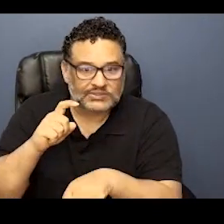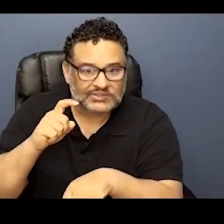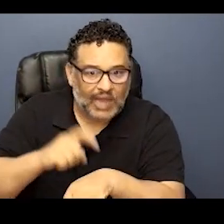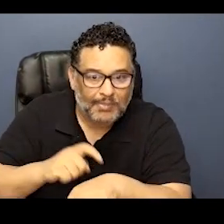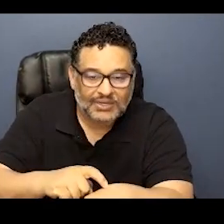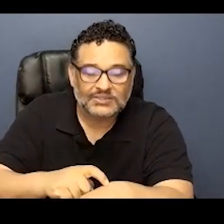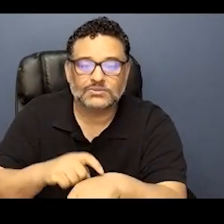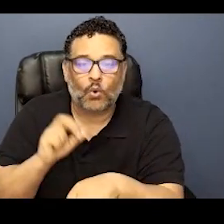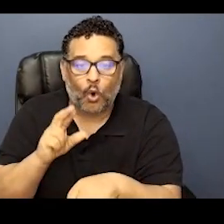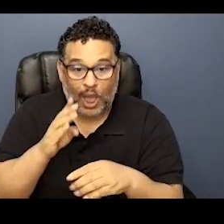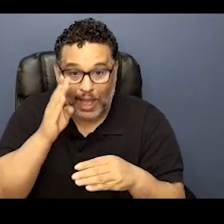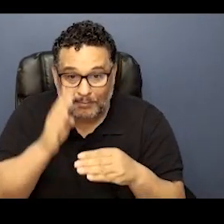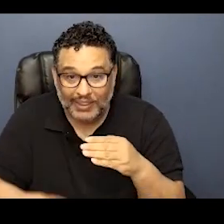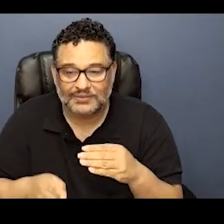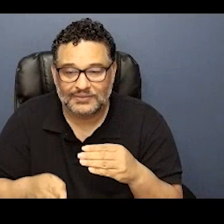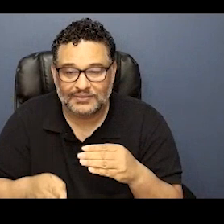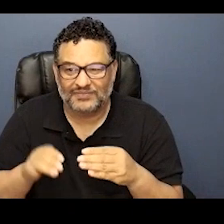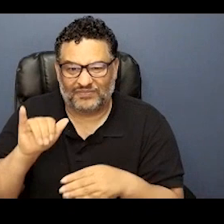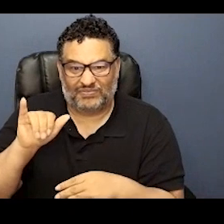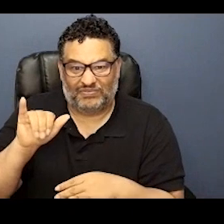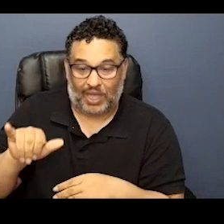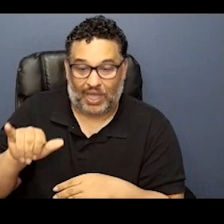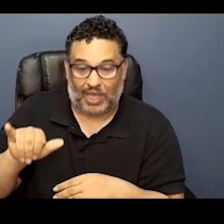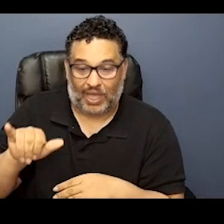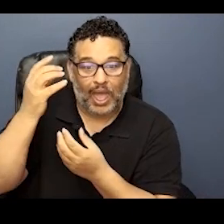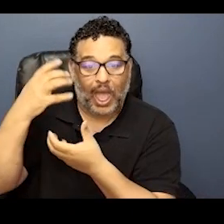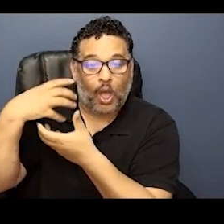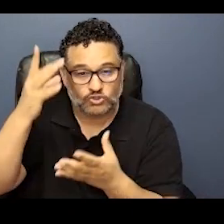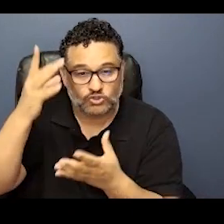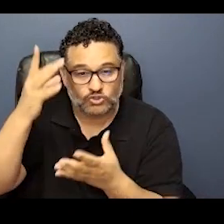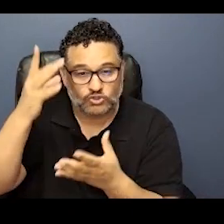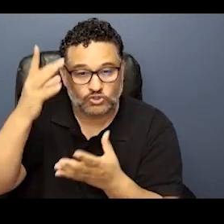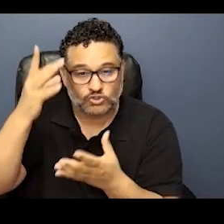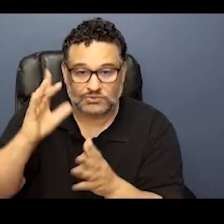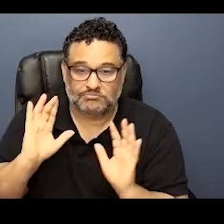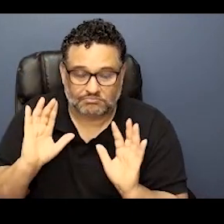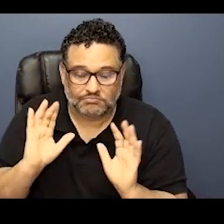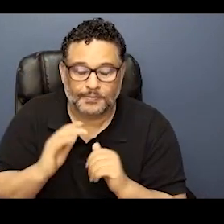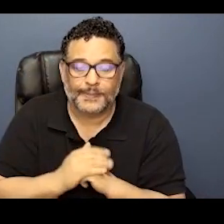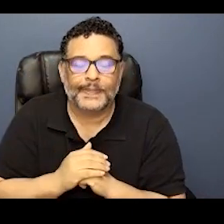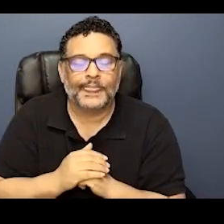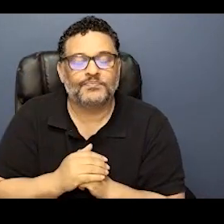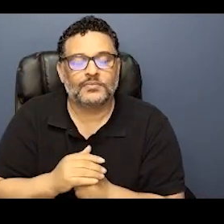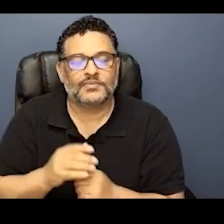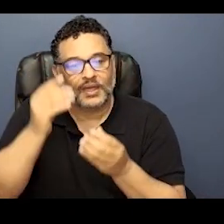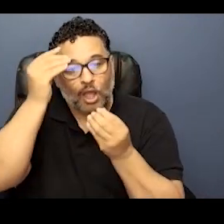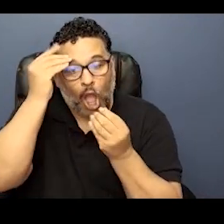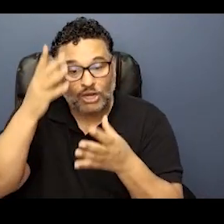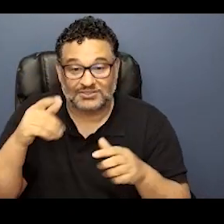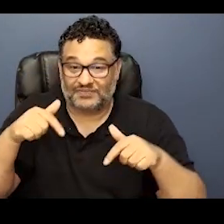or completeness of this outside information. The content of this presentation does not